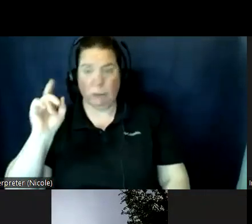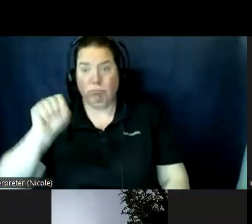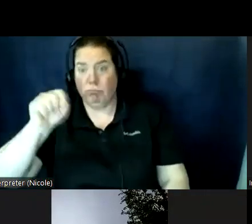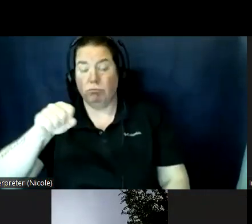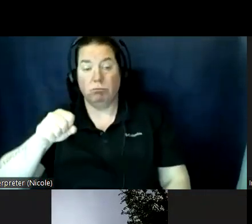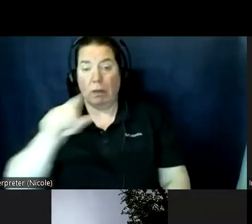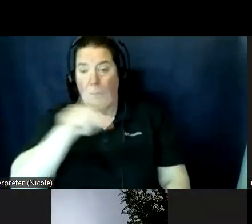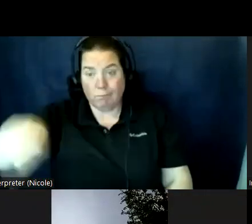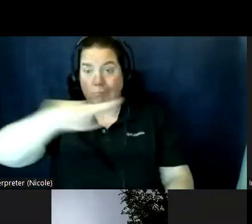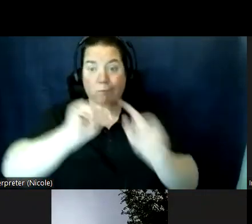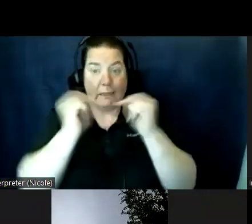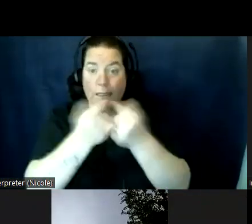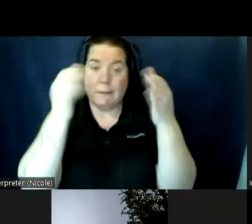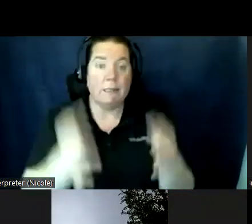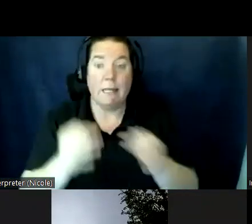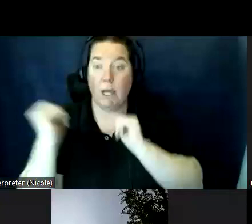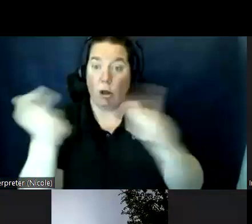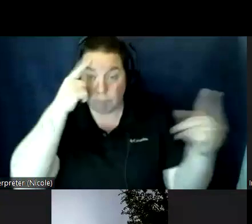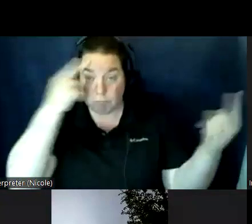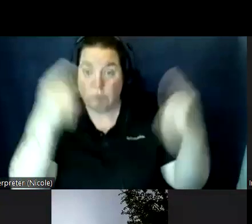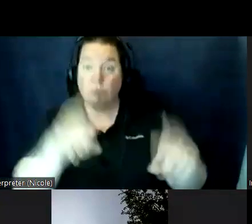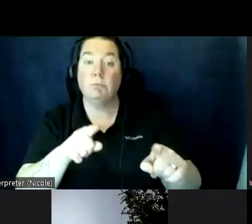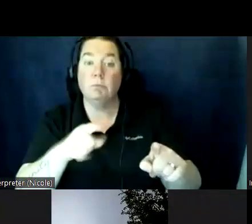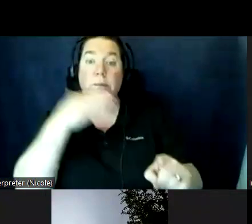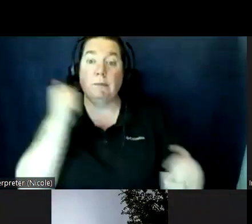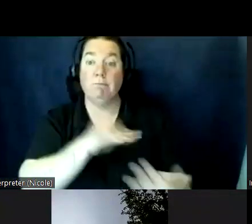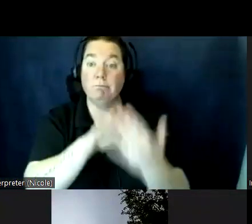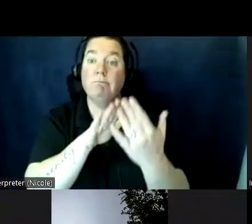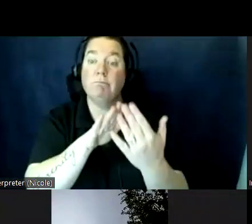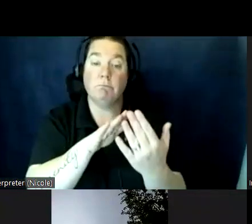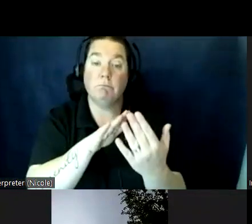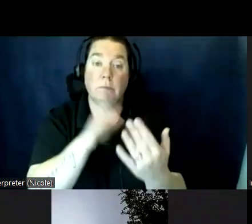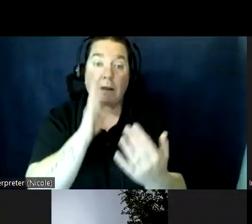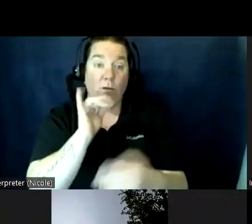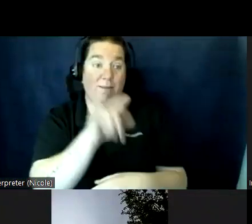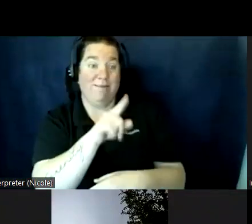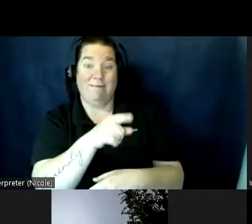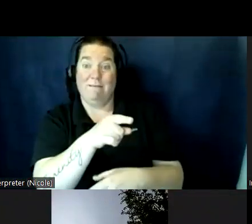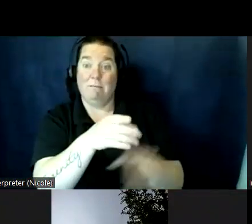decision. If the team all agrees that that's the best method for that individual students re-eval